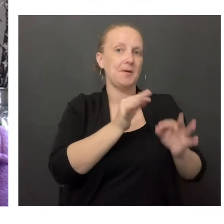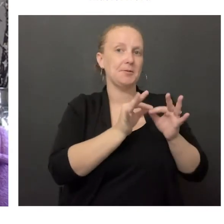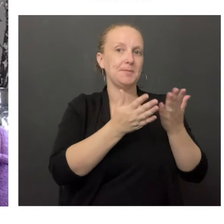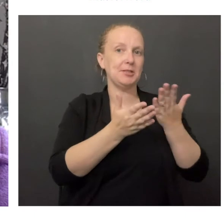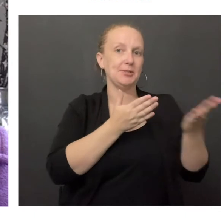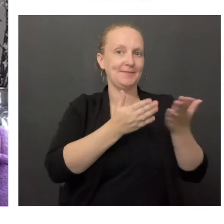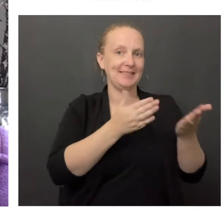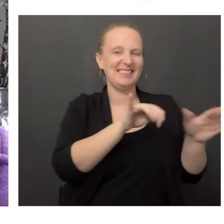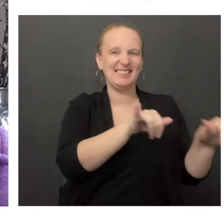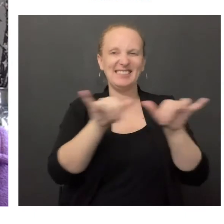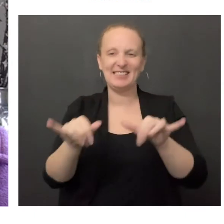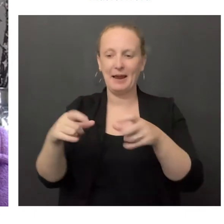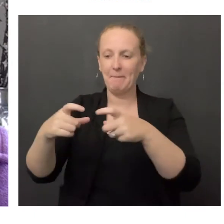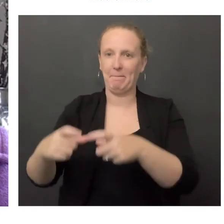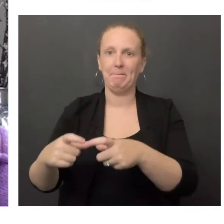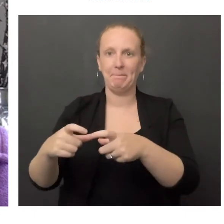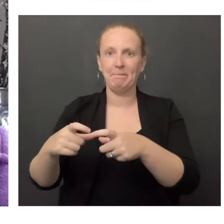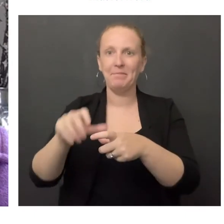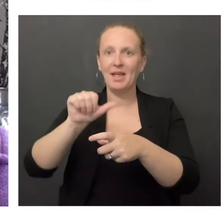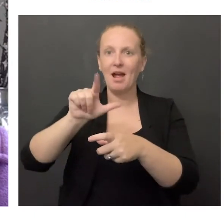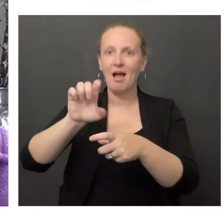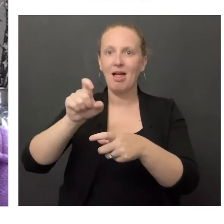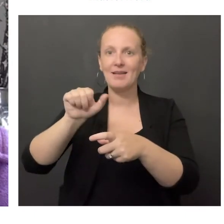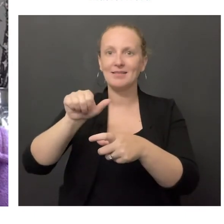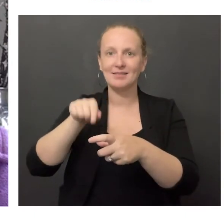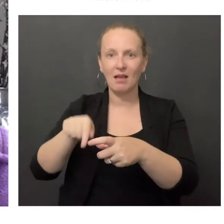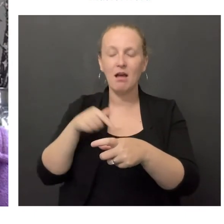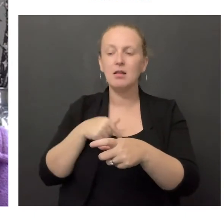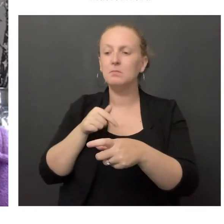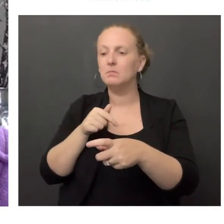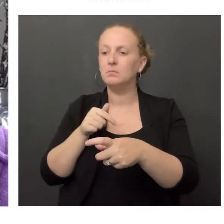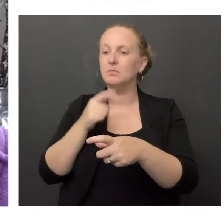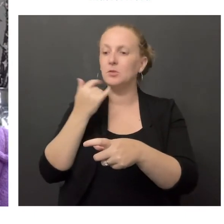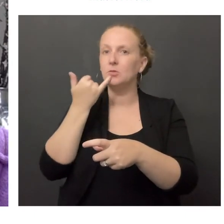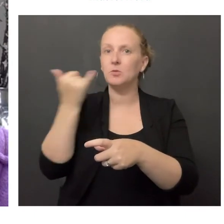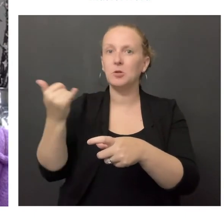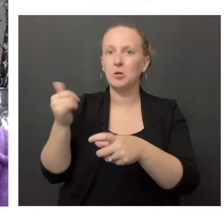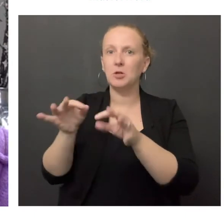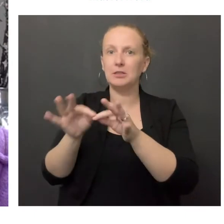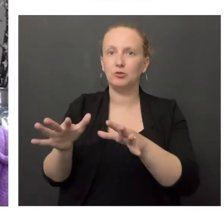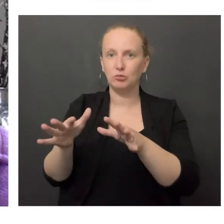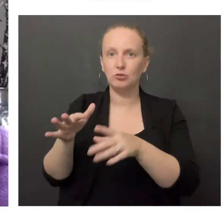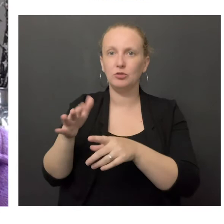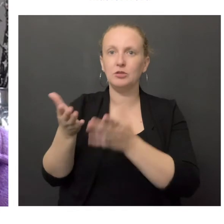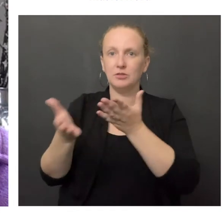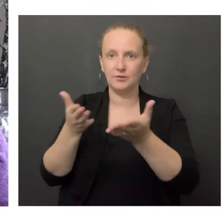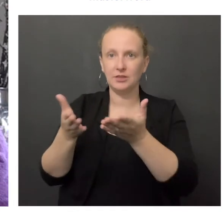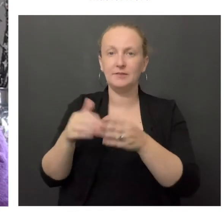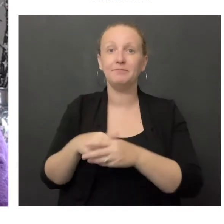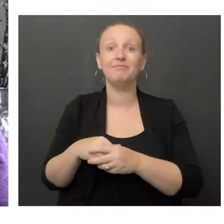call the over the phone interpreters. Um, our interpreters have become more sedentary.